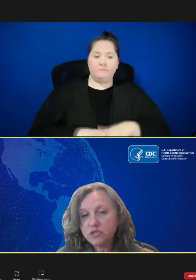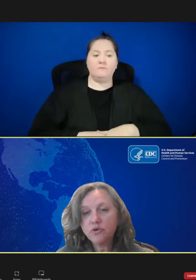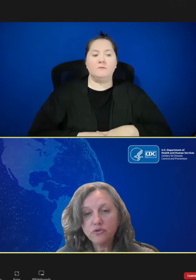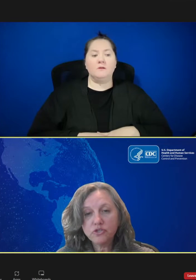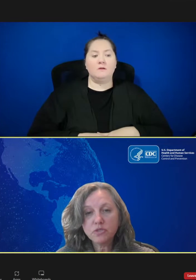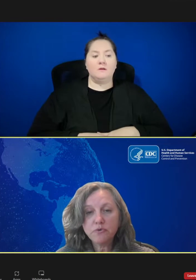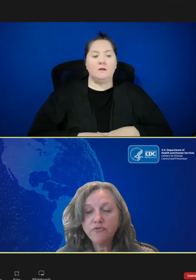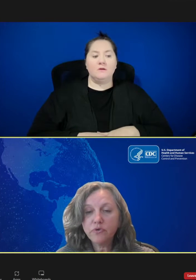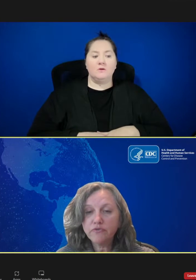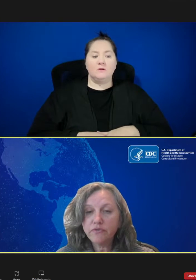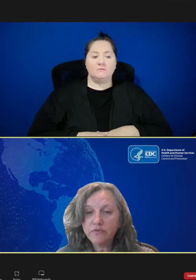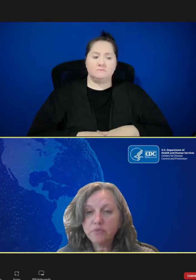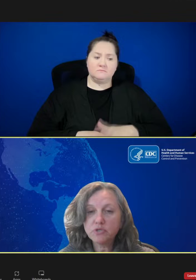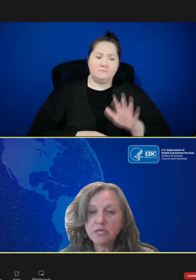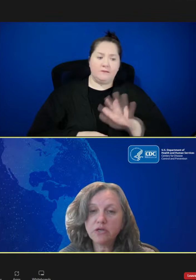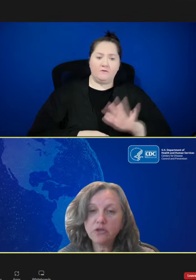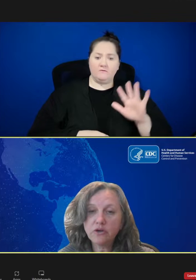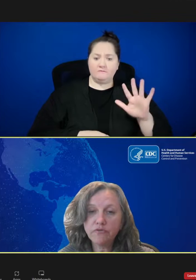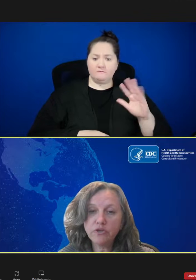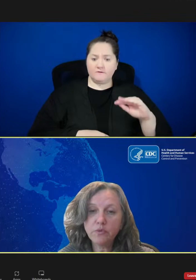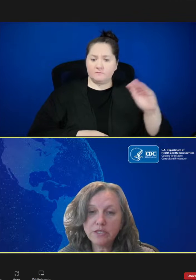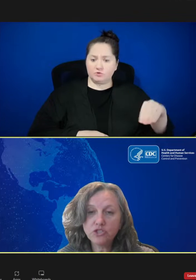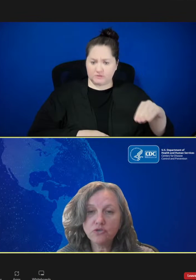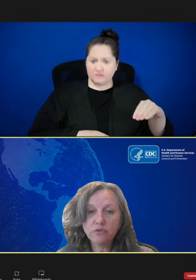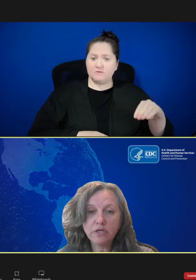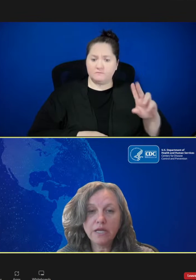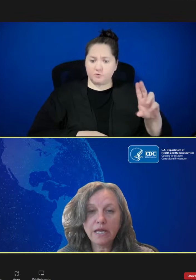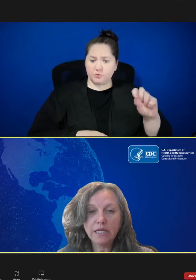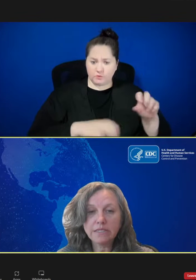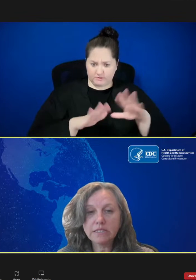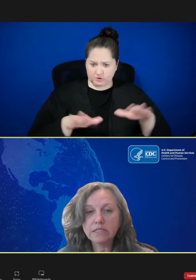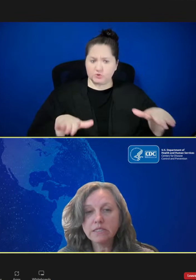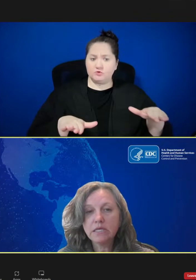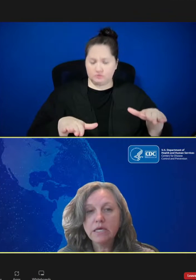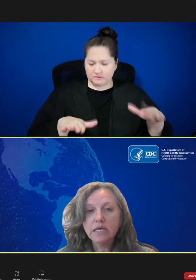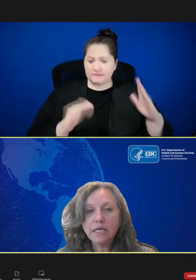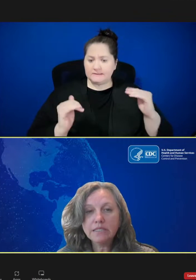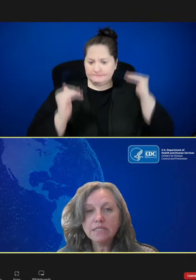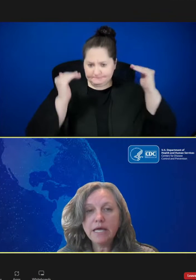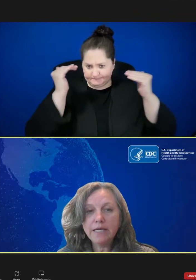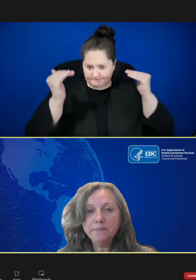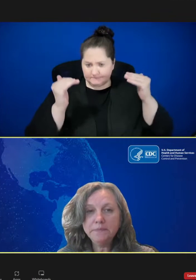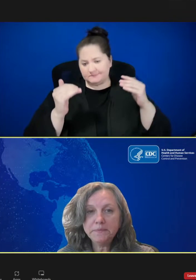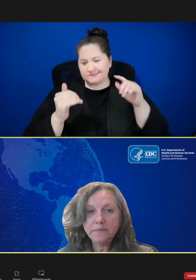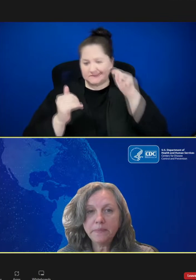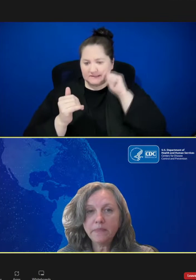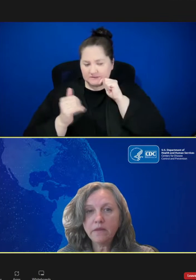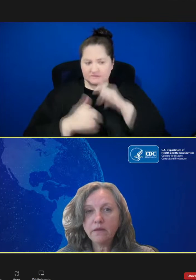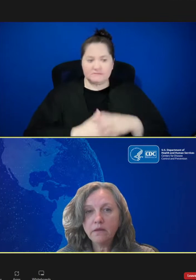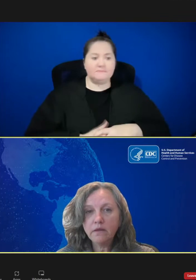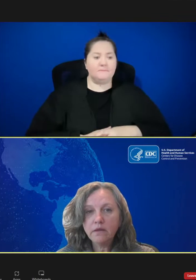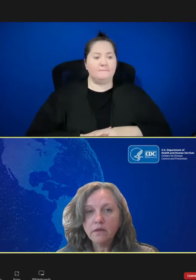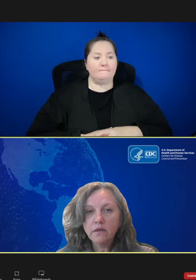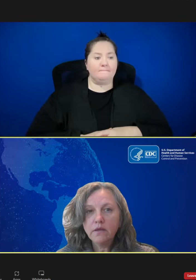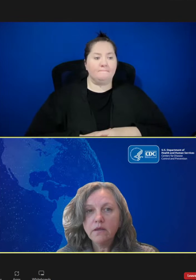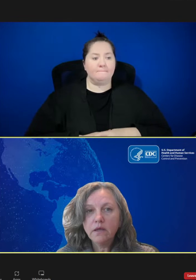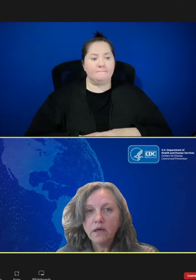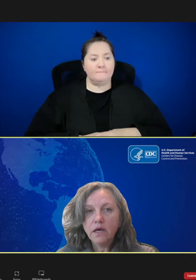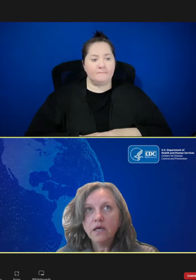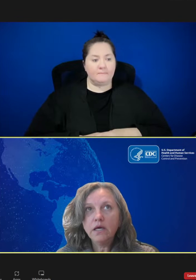as you heard just before, 50 percent of U.S. children and adolescents. Next slide.